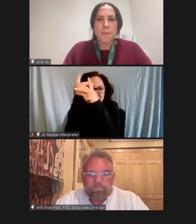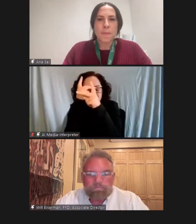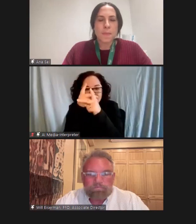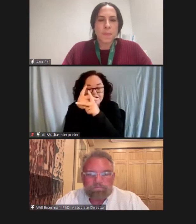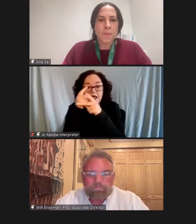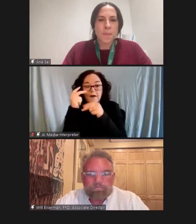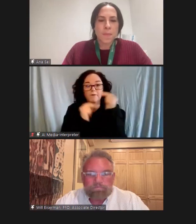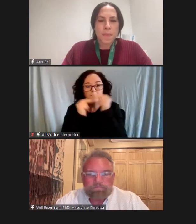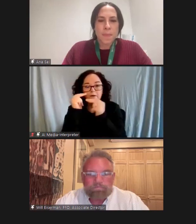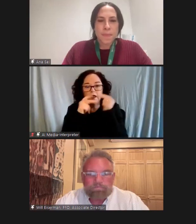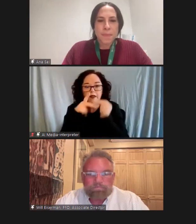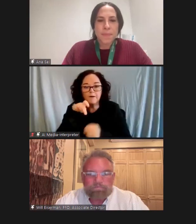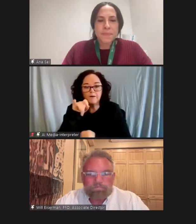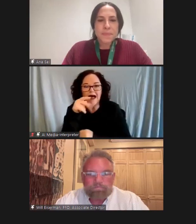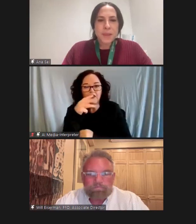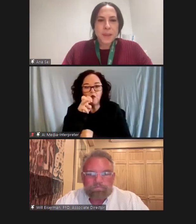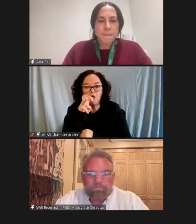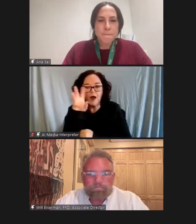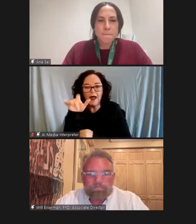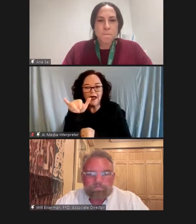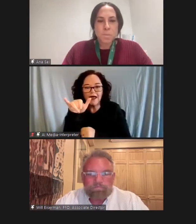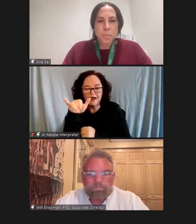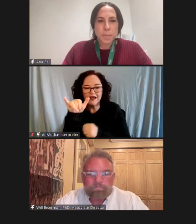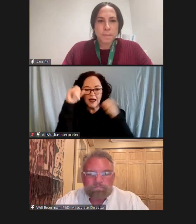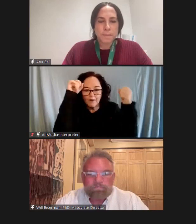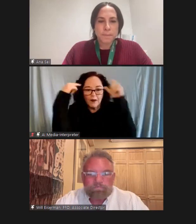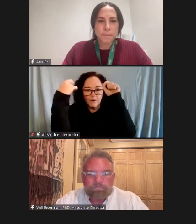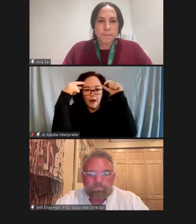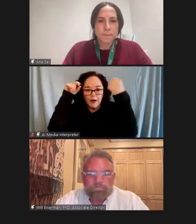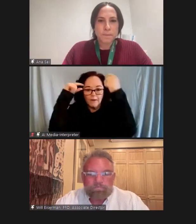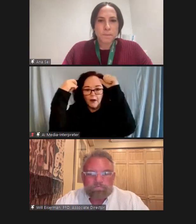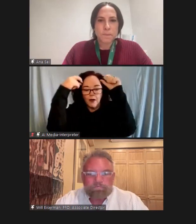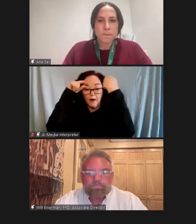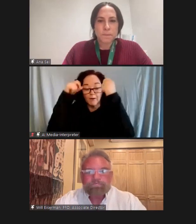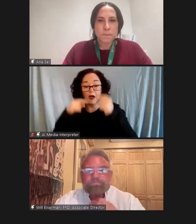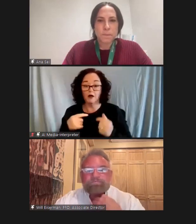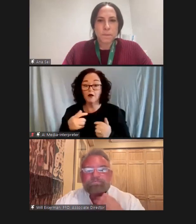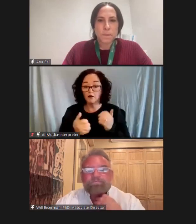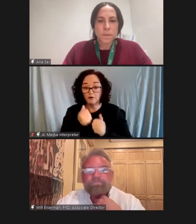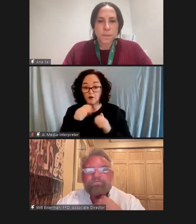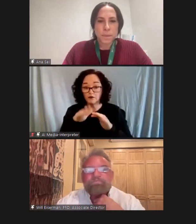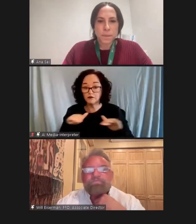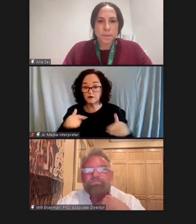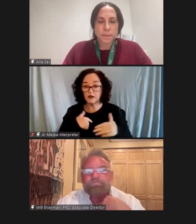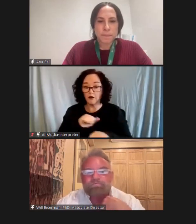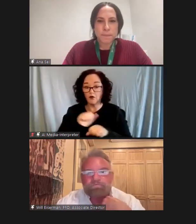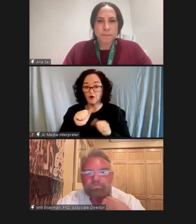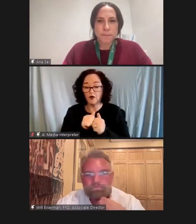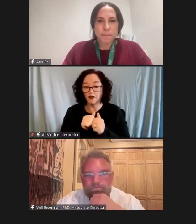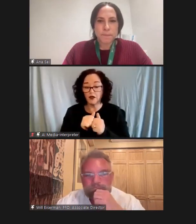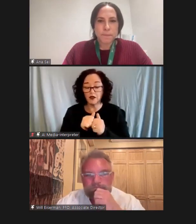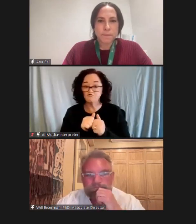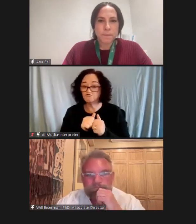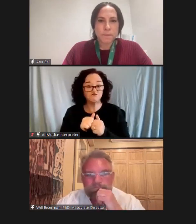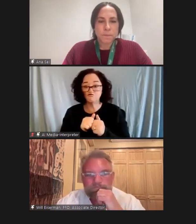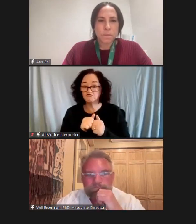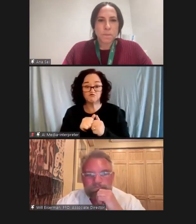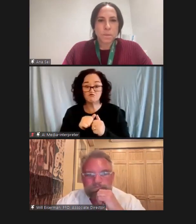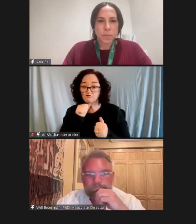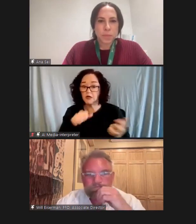the kids that I work with they it's not